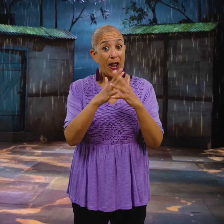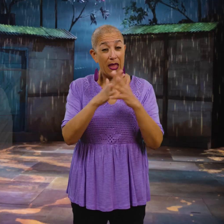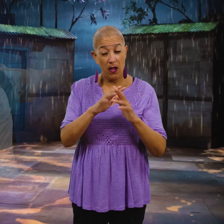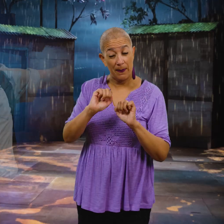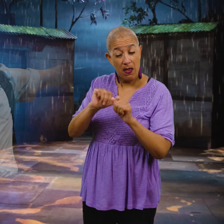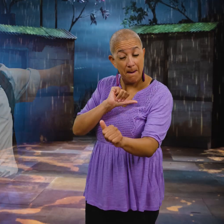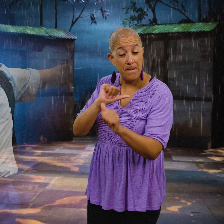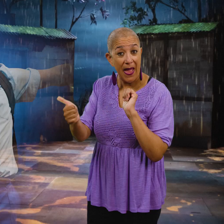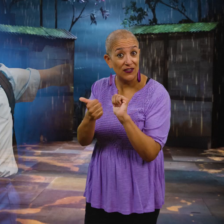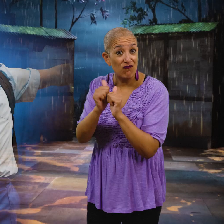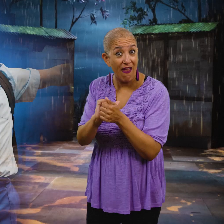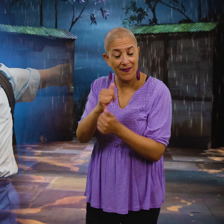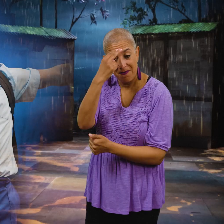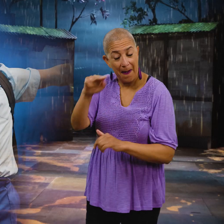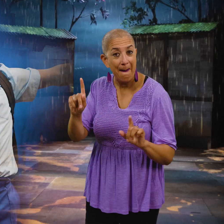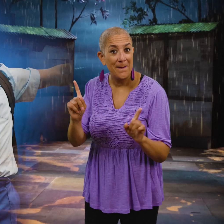William's closest friend is Gilbert,